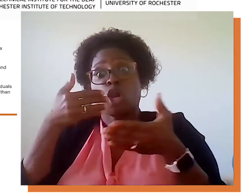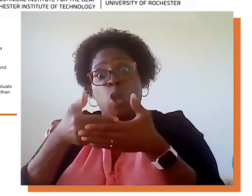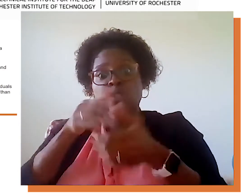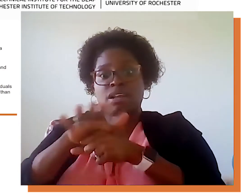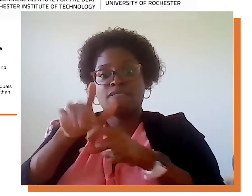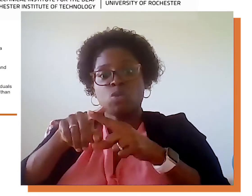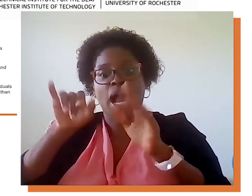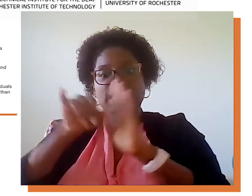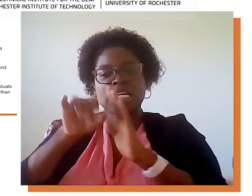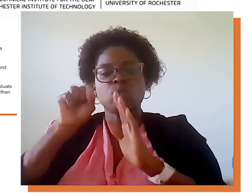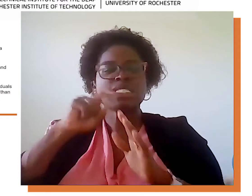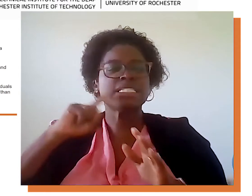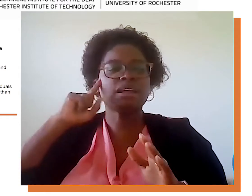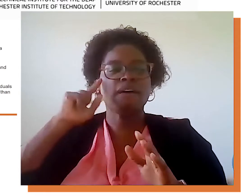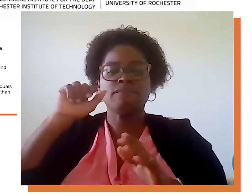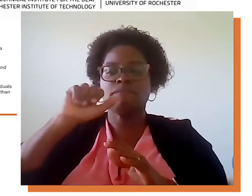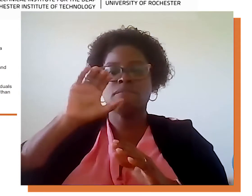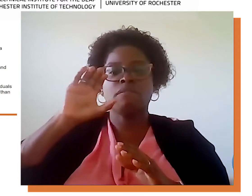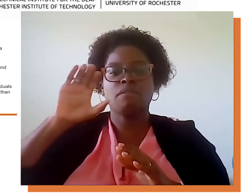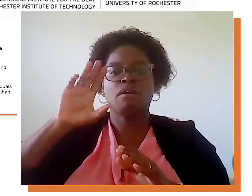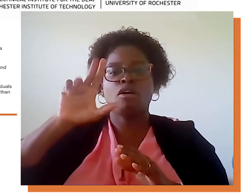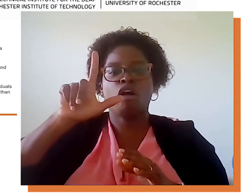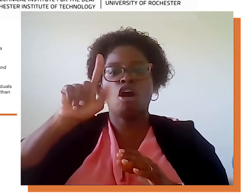my measurement to be close enough to identity...